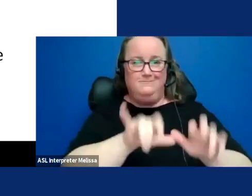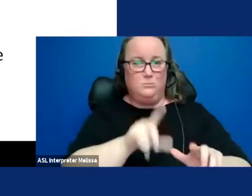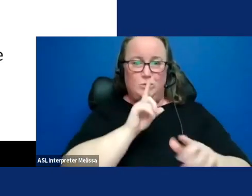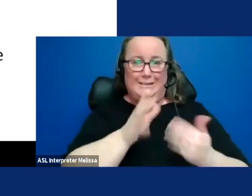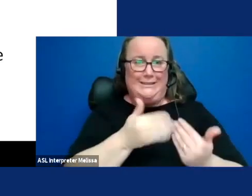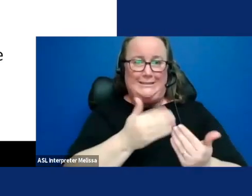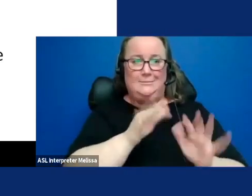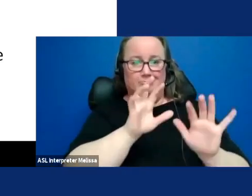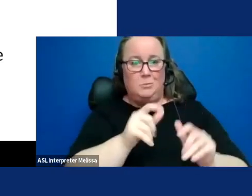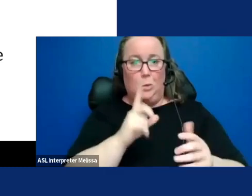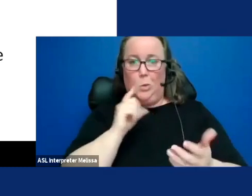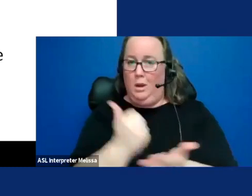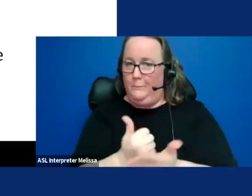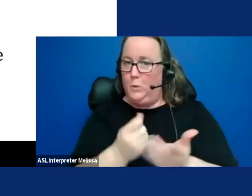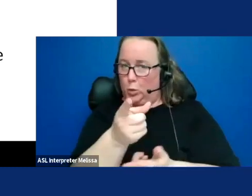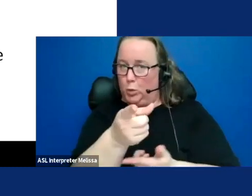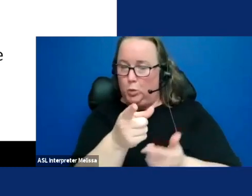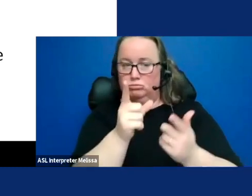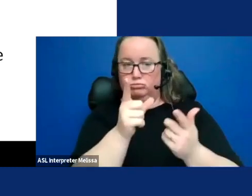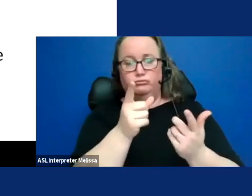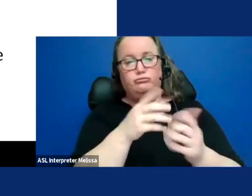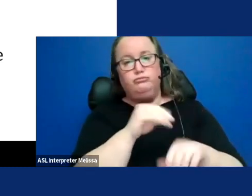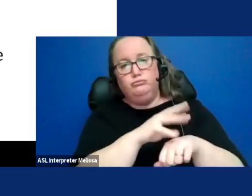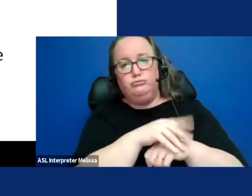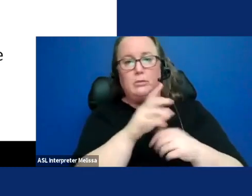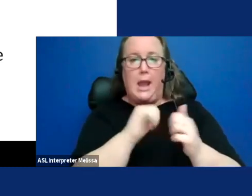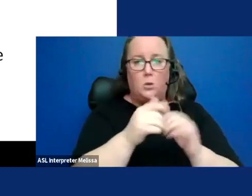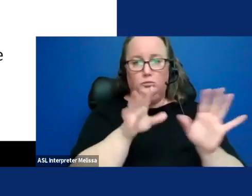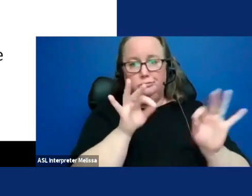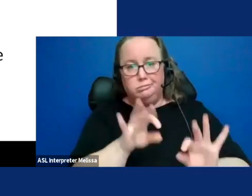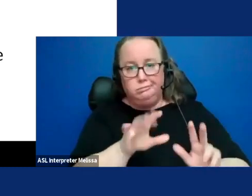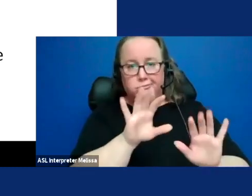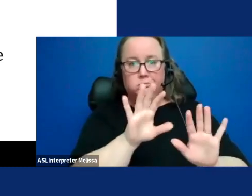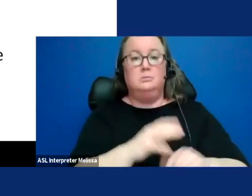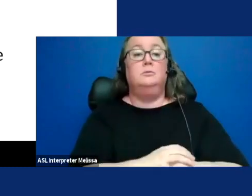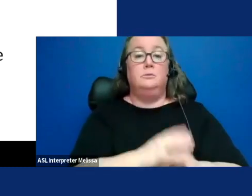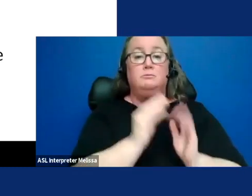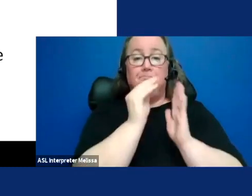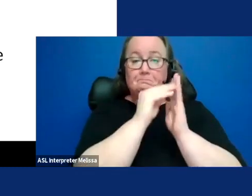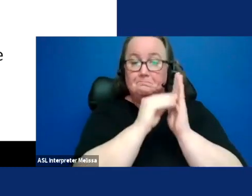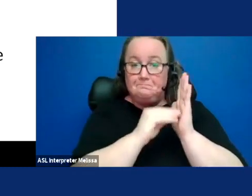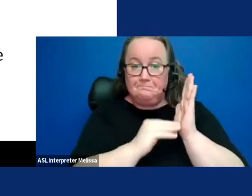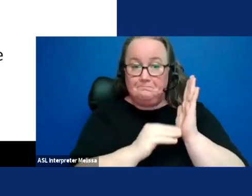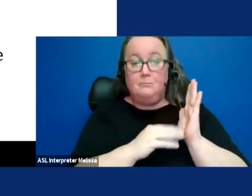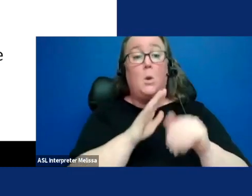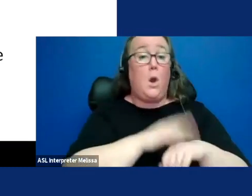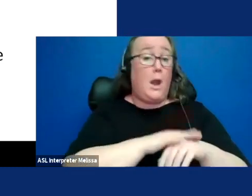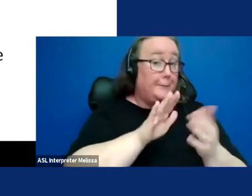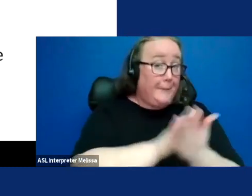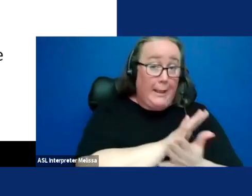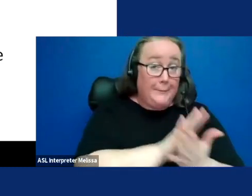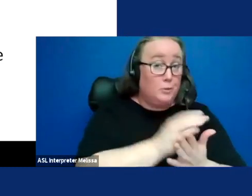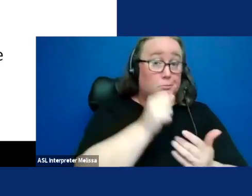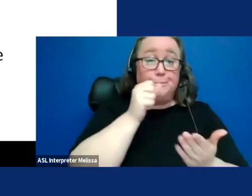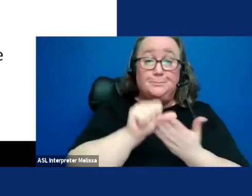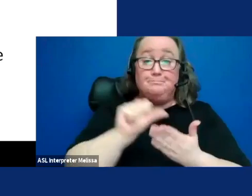and consult you on how to fill it out. You can fill out over paper and send it through mail or fax as well.